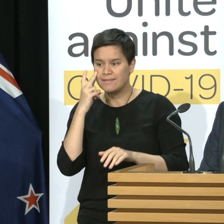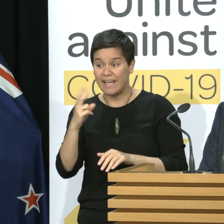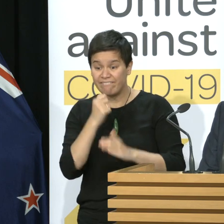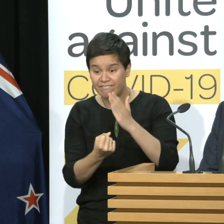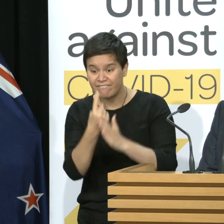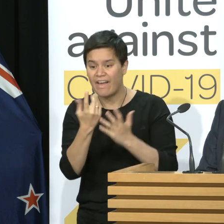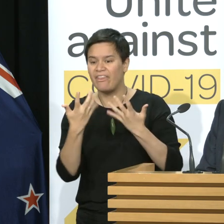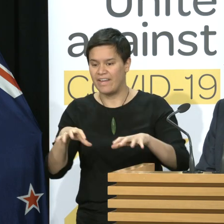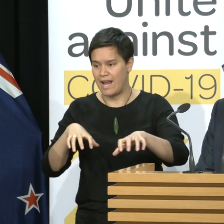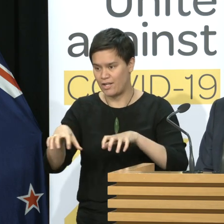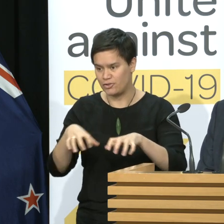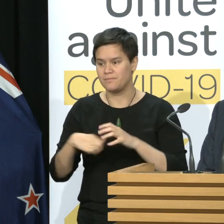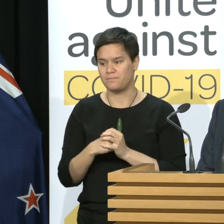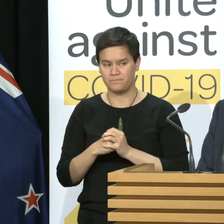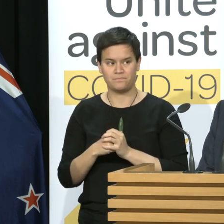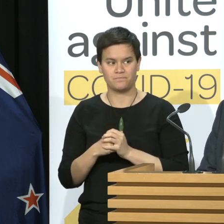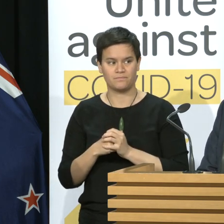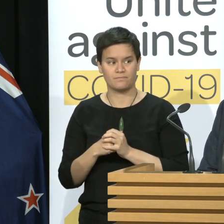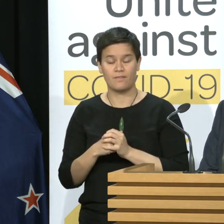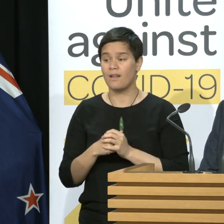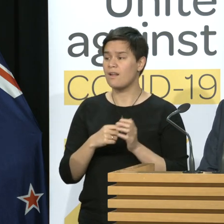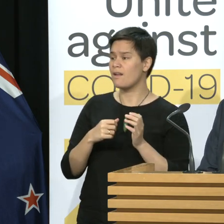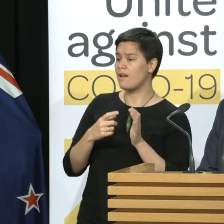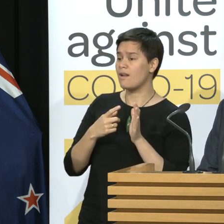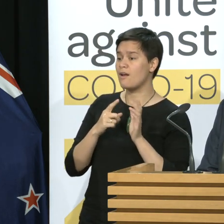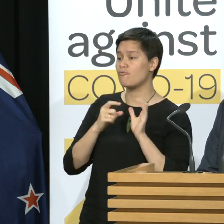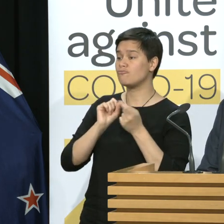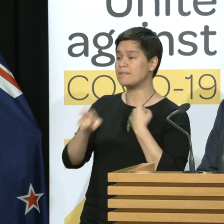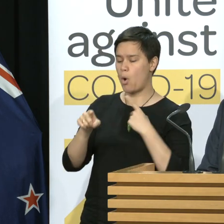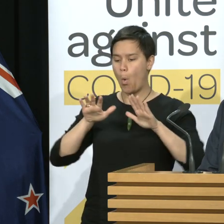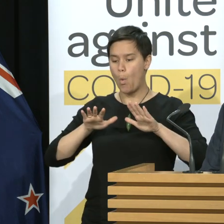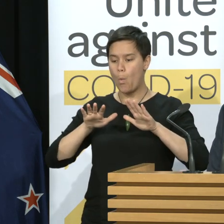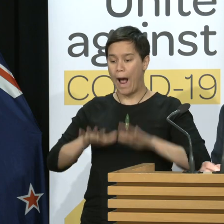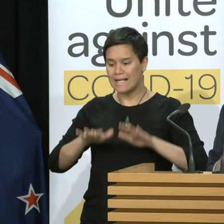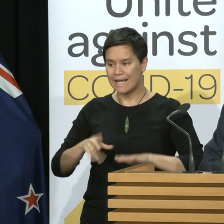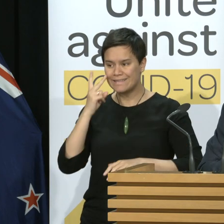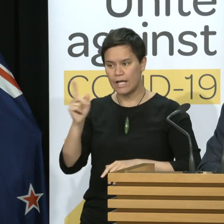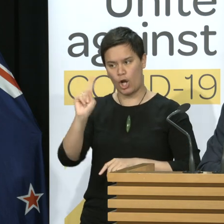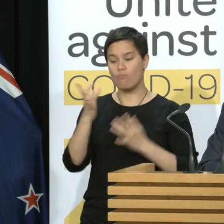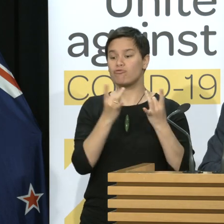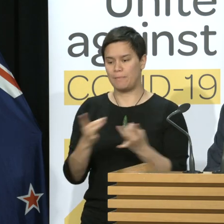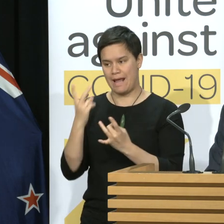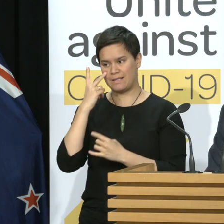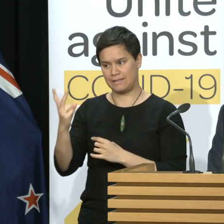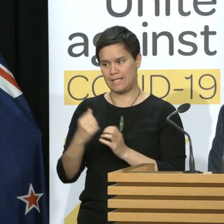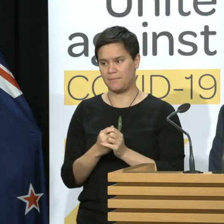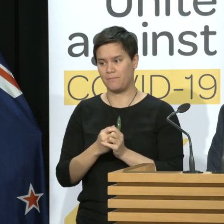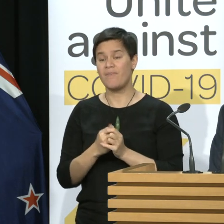As you say, it's prepare and see, not wait and see. All right, that brings us to the end for today. This is, I hope, the last time we'll